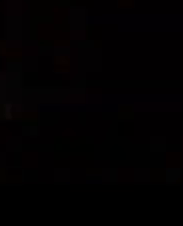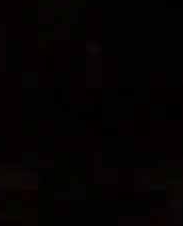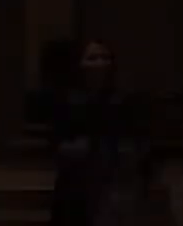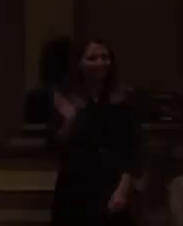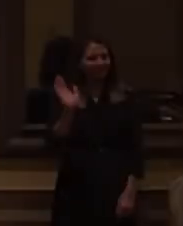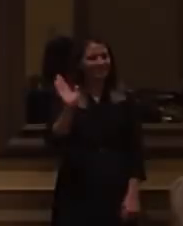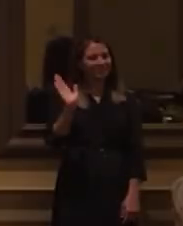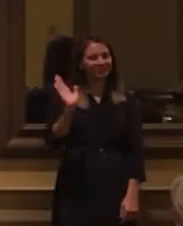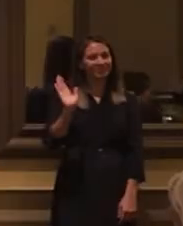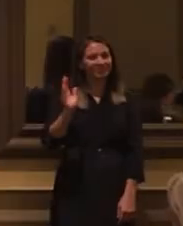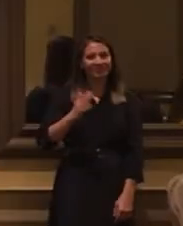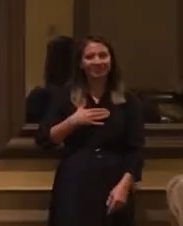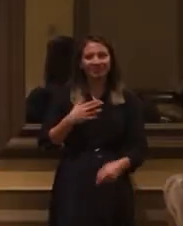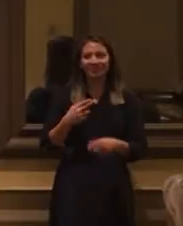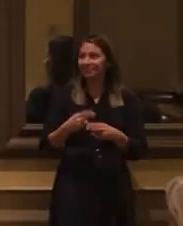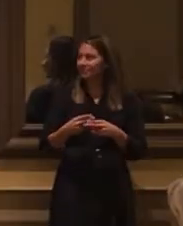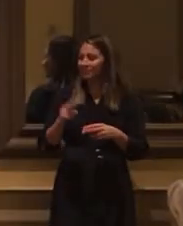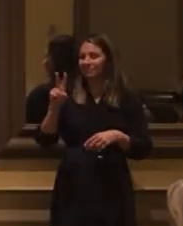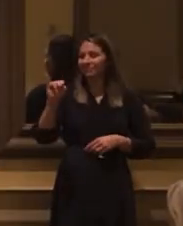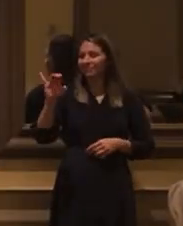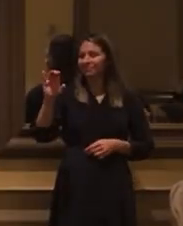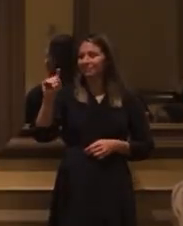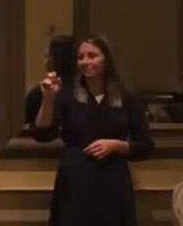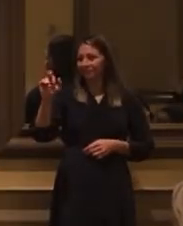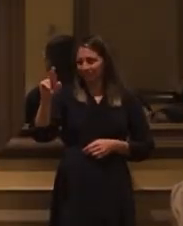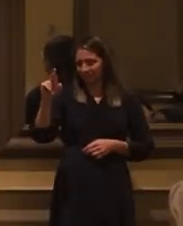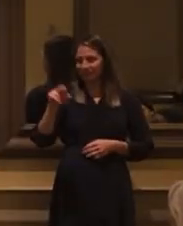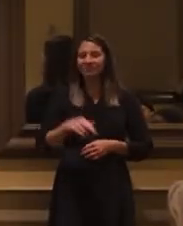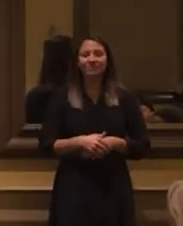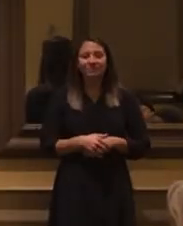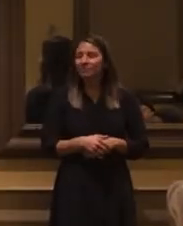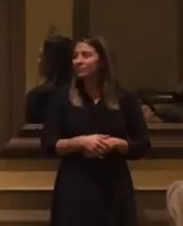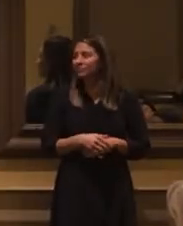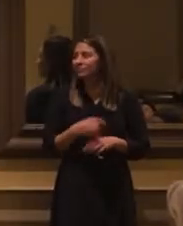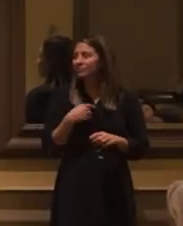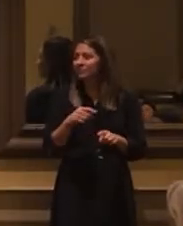Hi, my name is Victor. I go to Monarch high school.